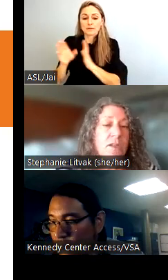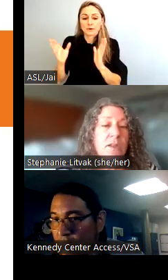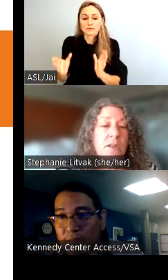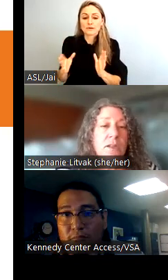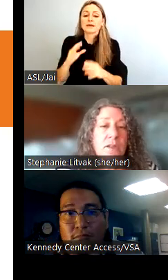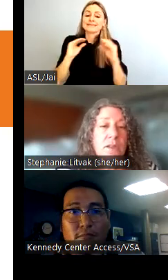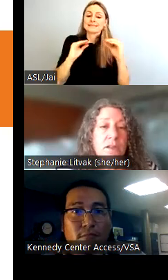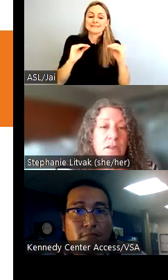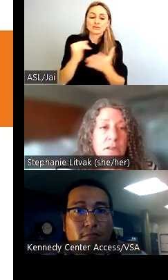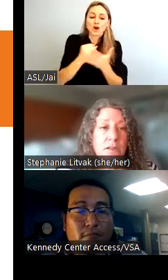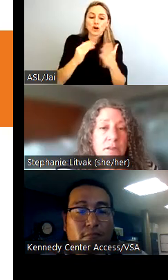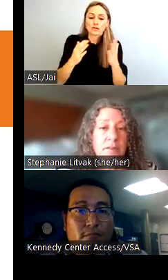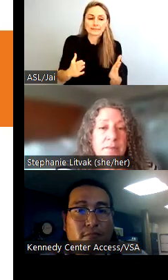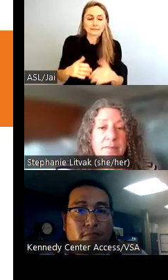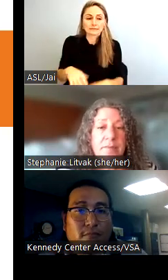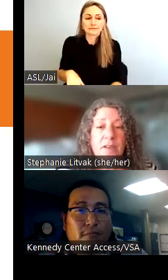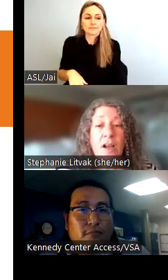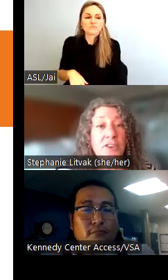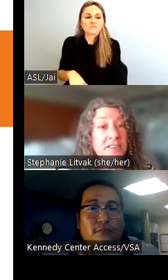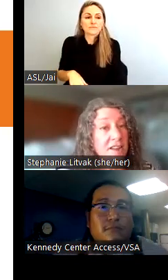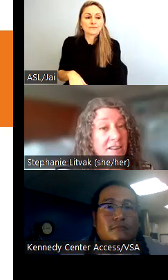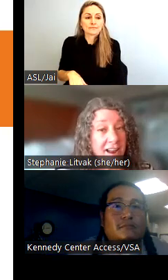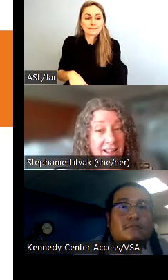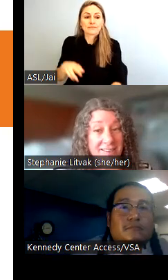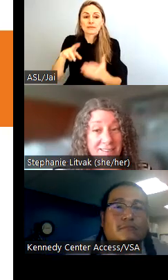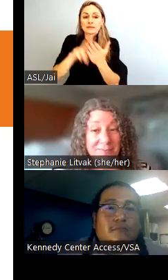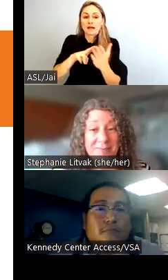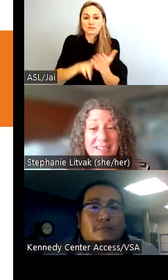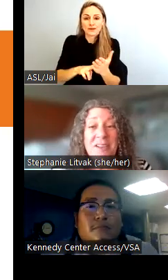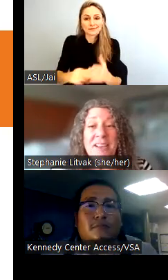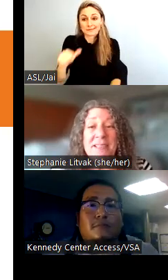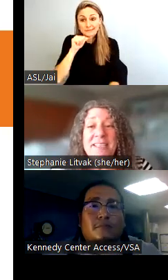Contracts, not grants.